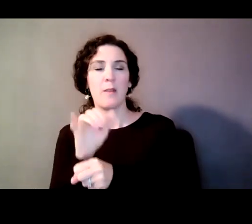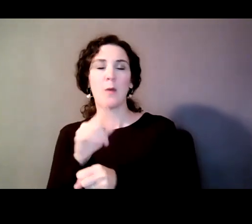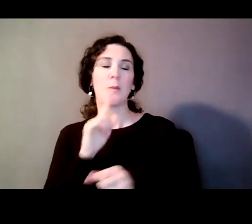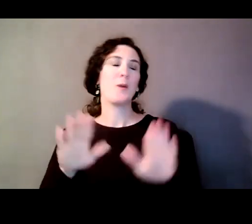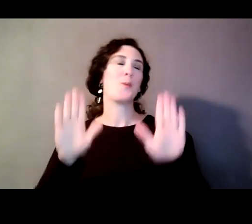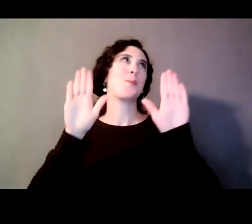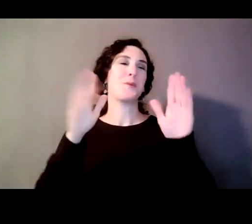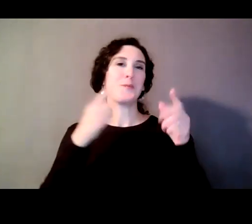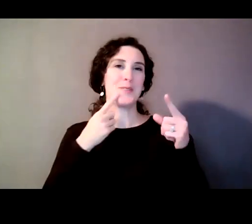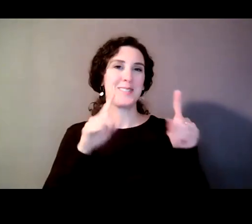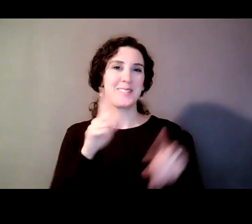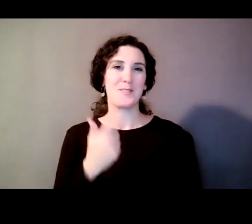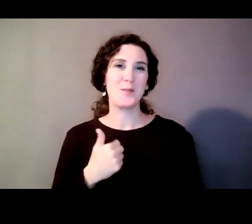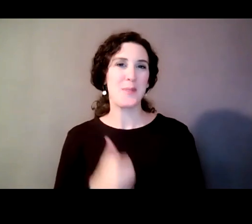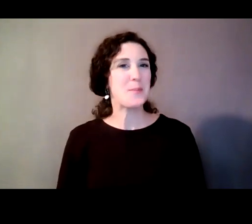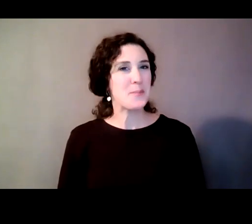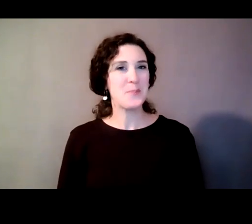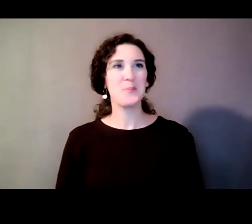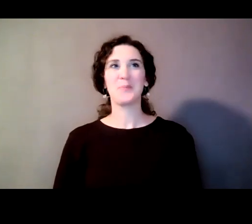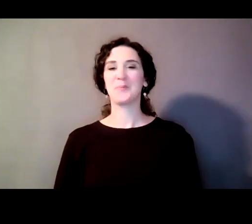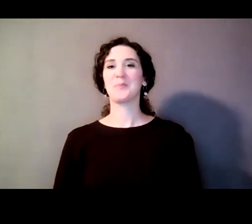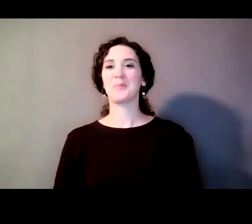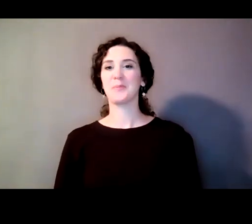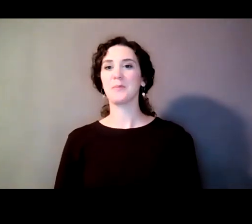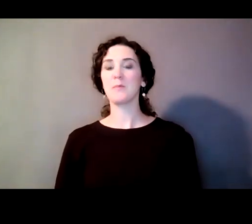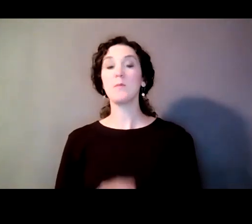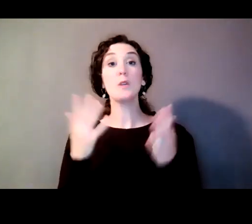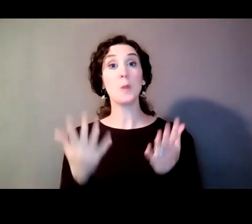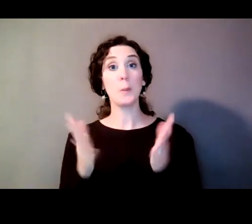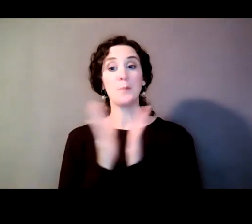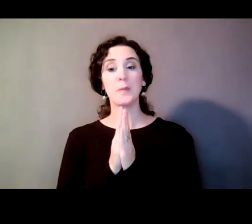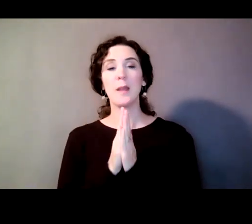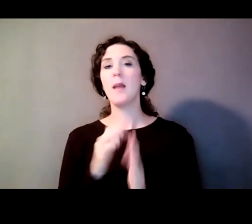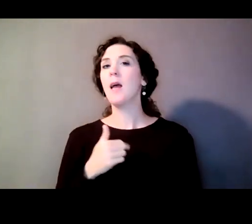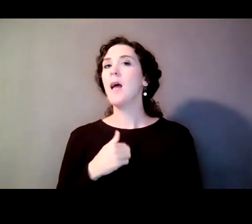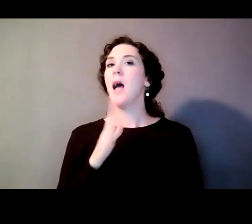if we measure the success. And so I am going to take a minute and get